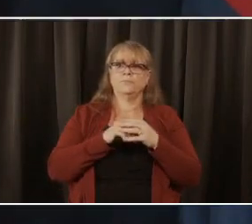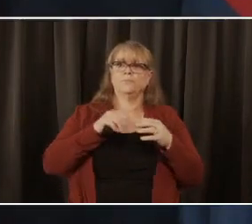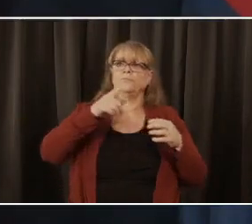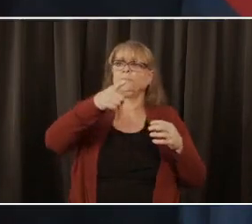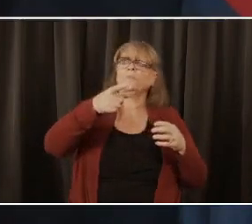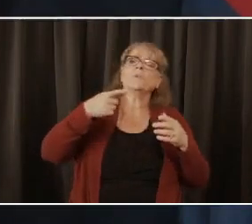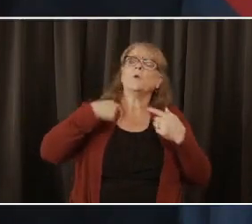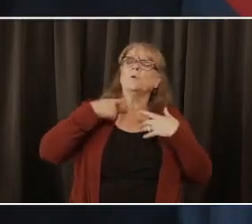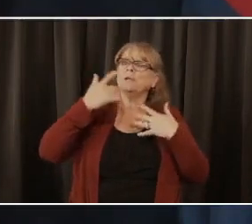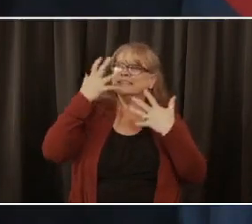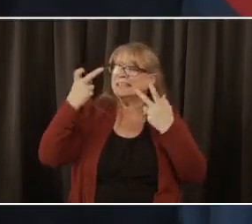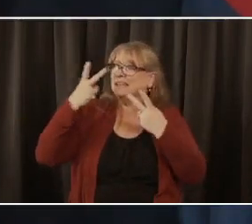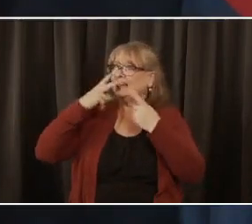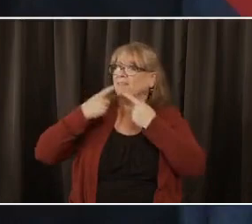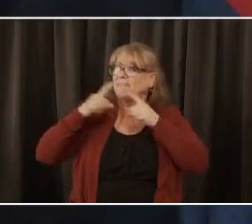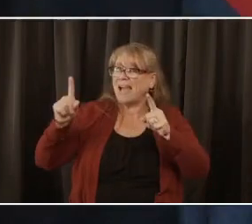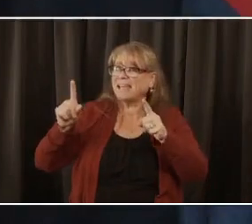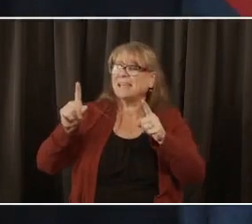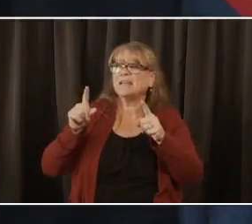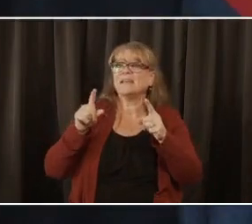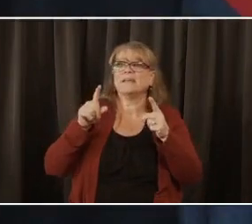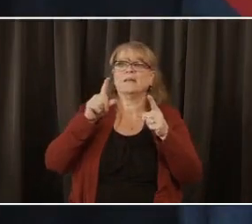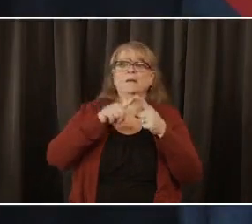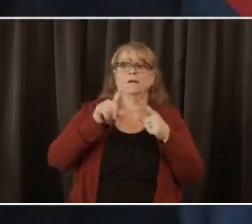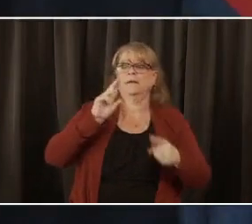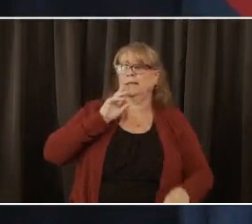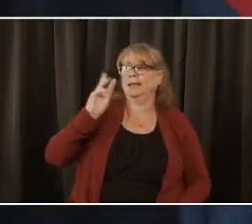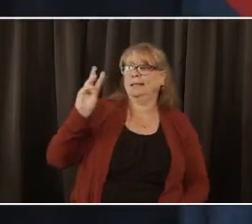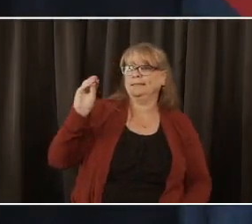We are seeing, of course, a sharp rise in hospitalizations of people, 18 to 50,